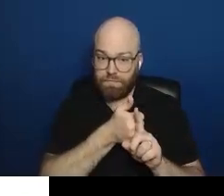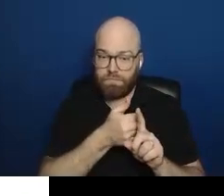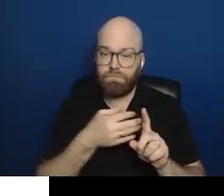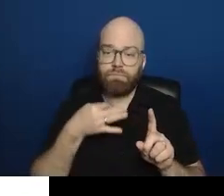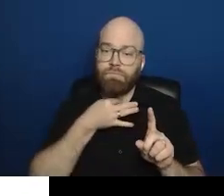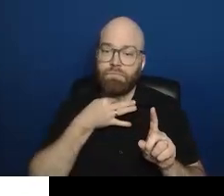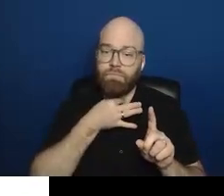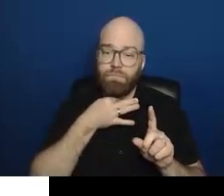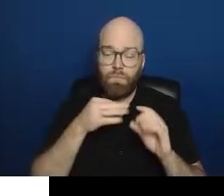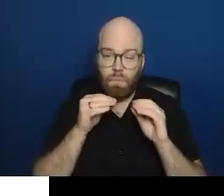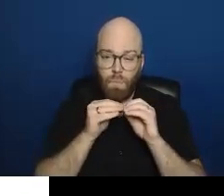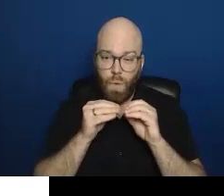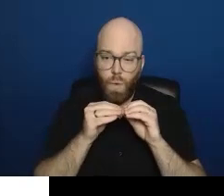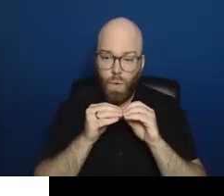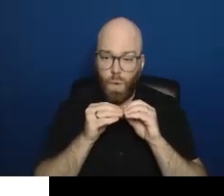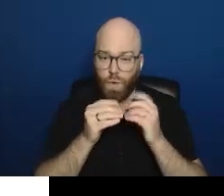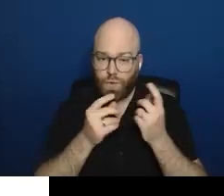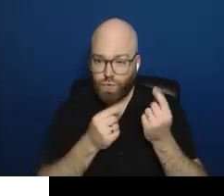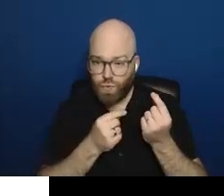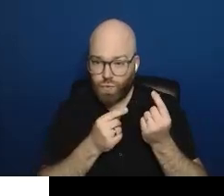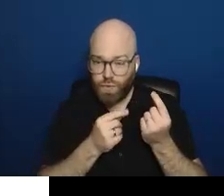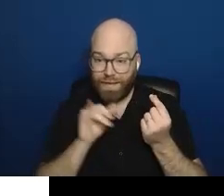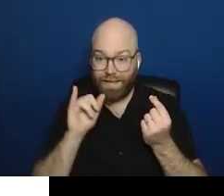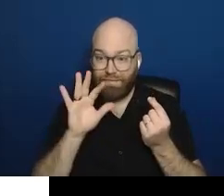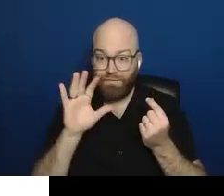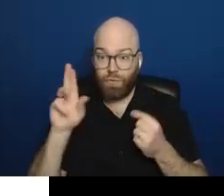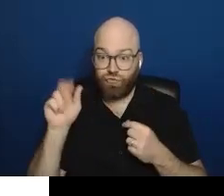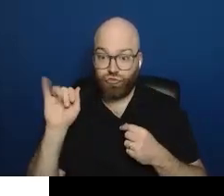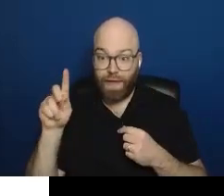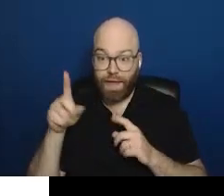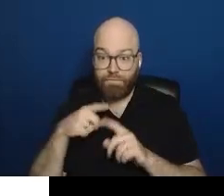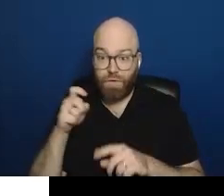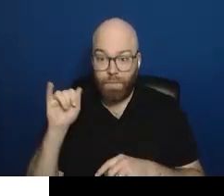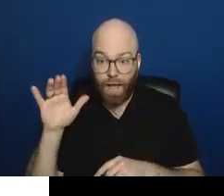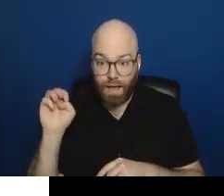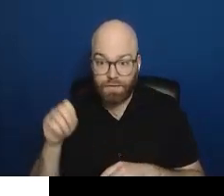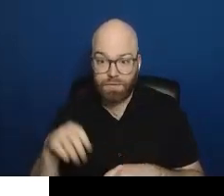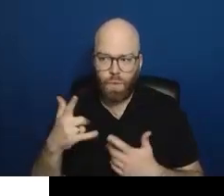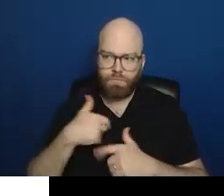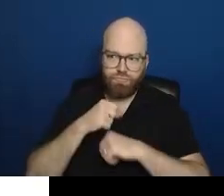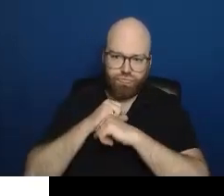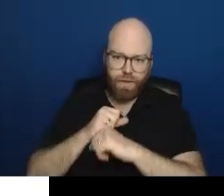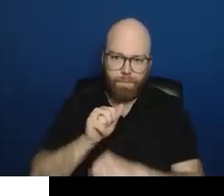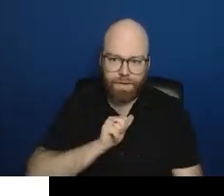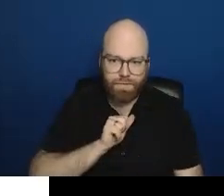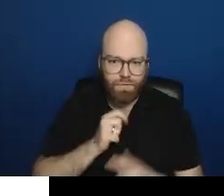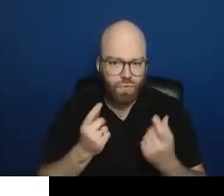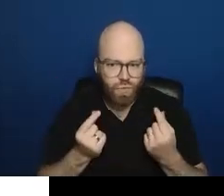what to do in an ICE, you know, in a raid or how can they, you know, protect themselves or learning more about employment visas